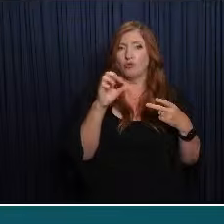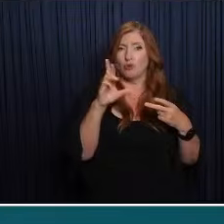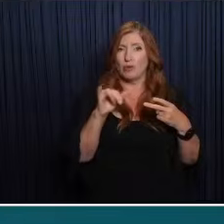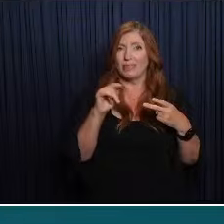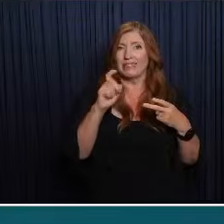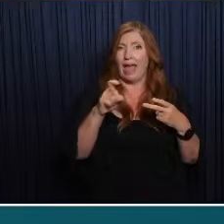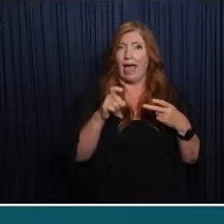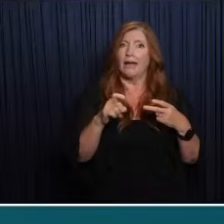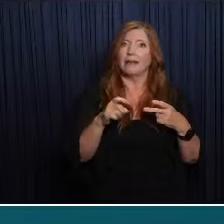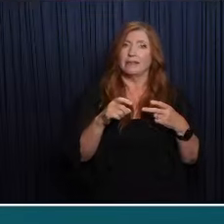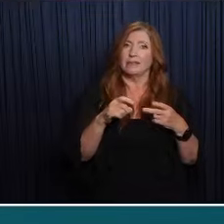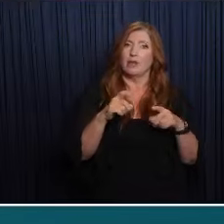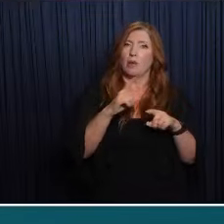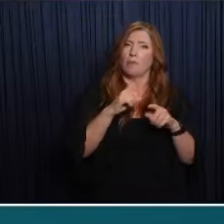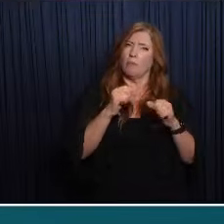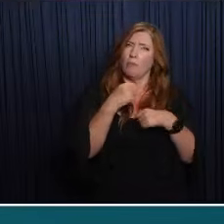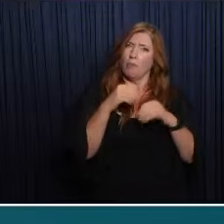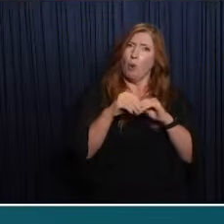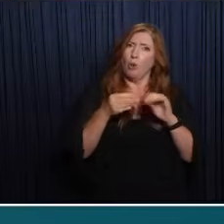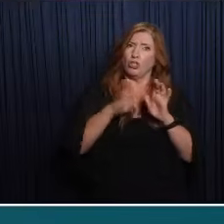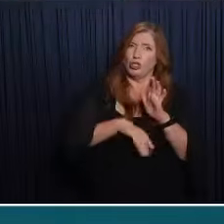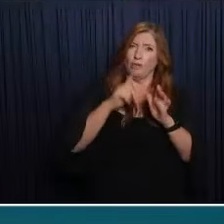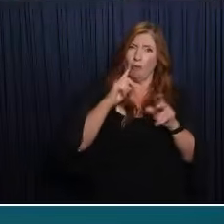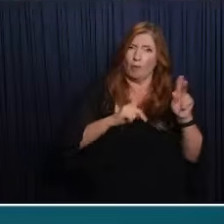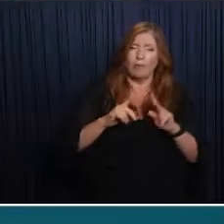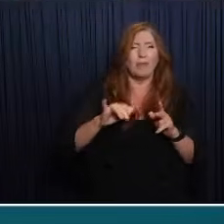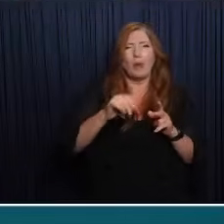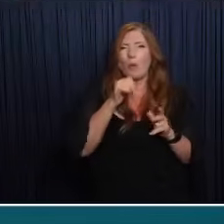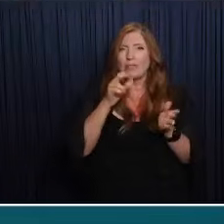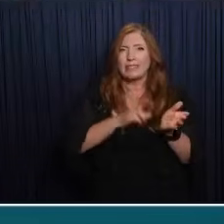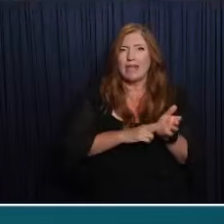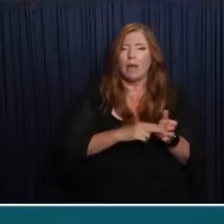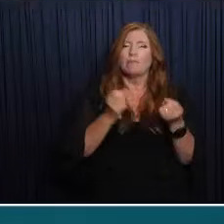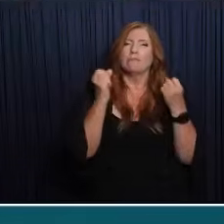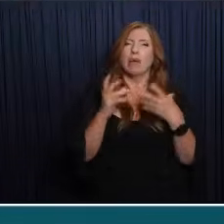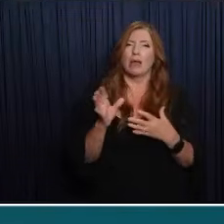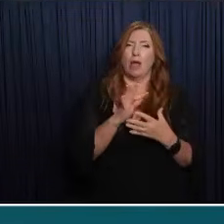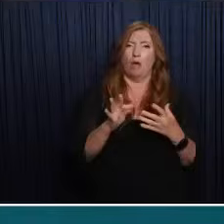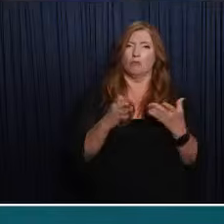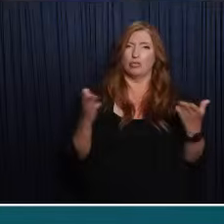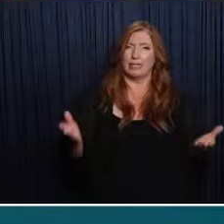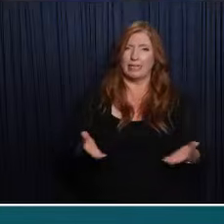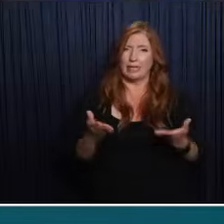THAT DIDN'T GET SIGNED. WE TRIED TO GET RID OF THE GROCERY TAX.